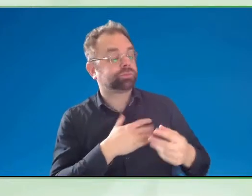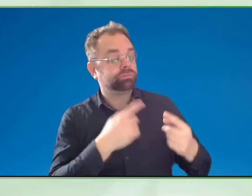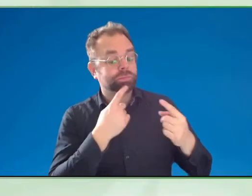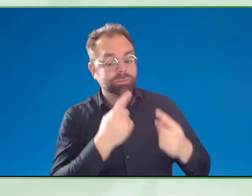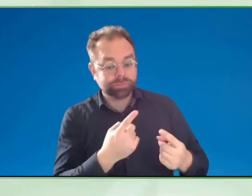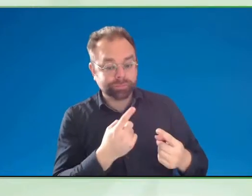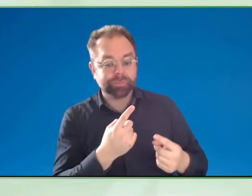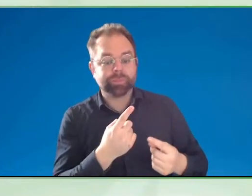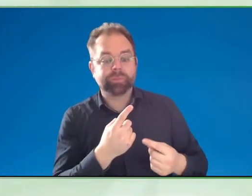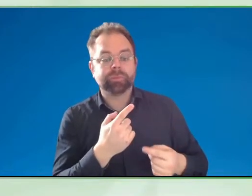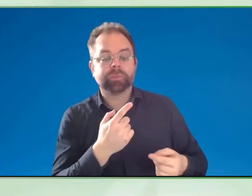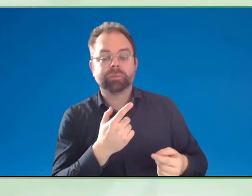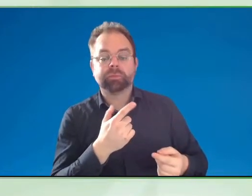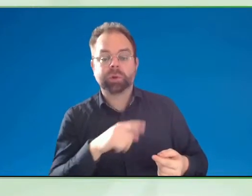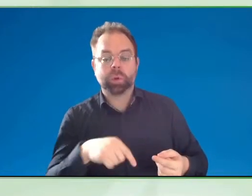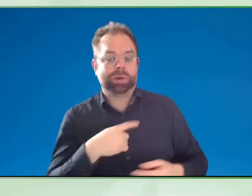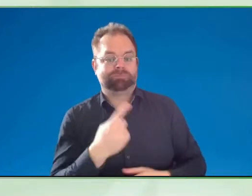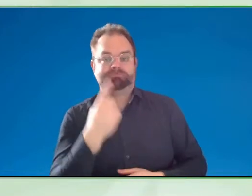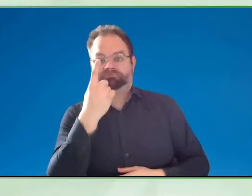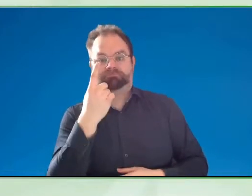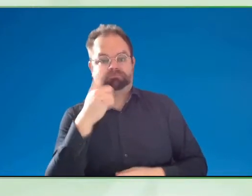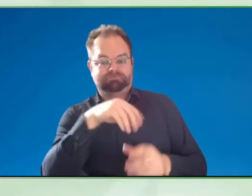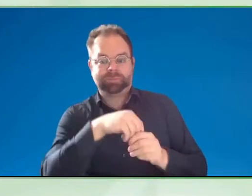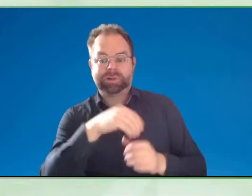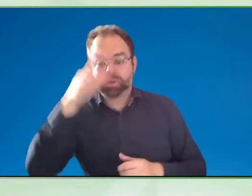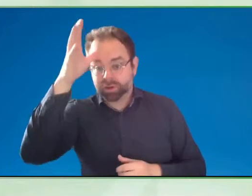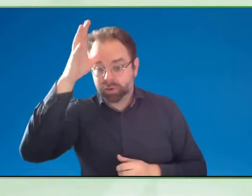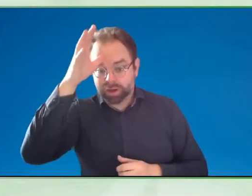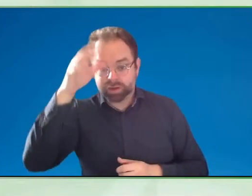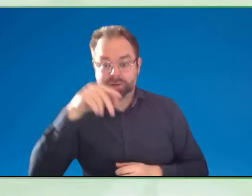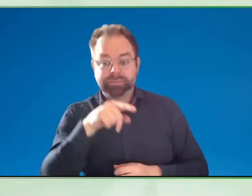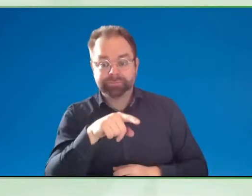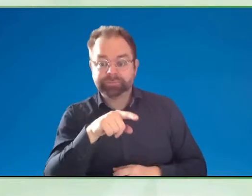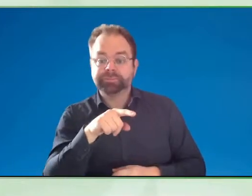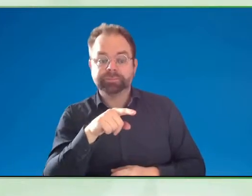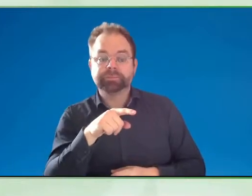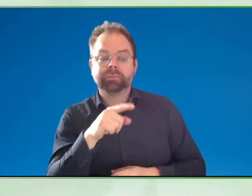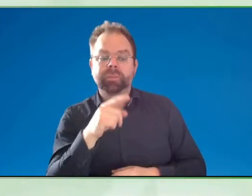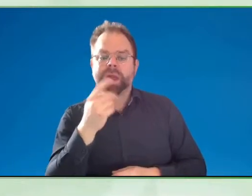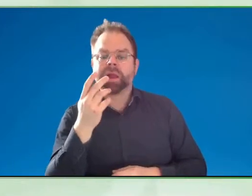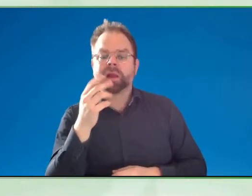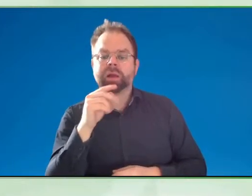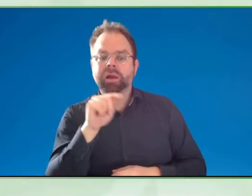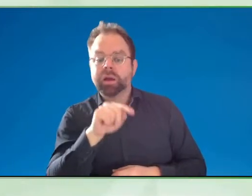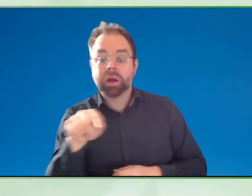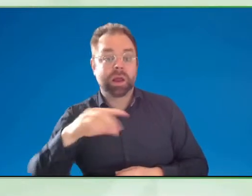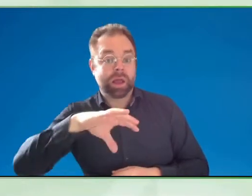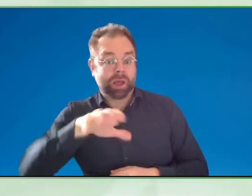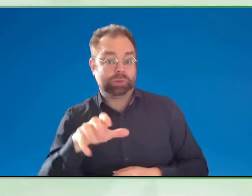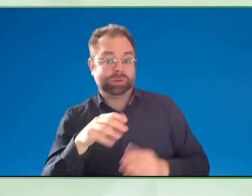here and to tell the international community the challenge that we face and that students face in Iraq.